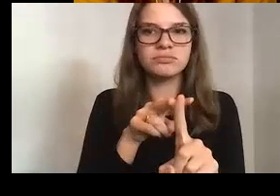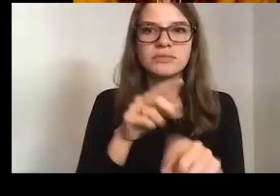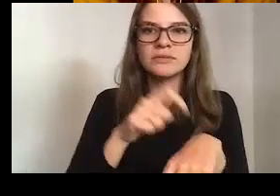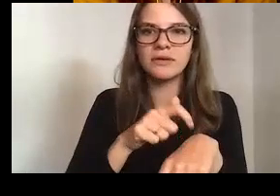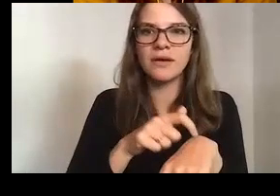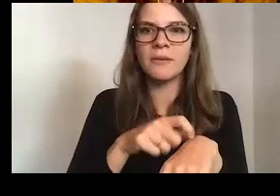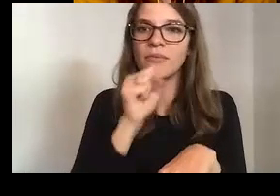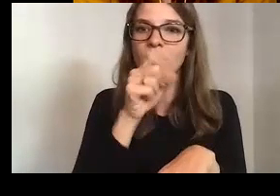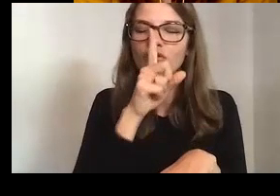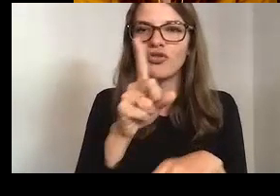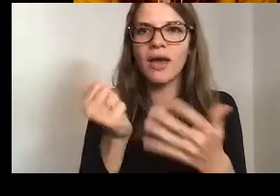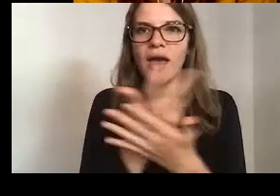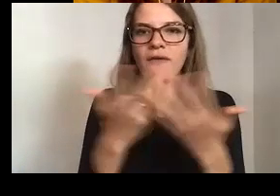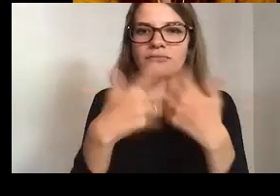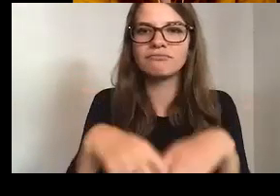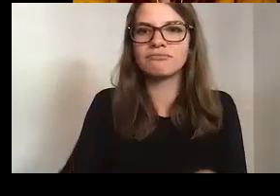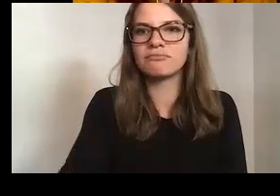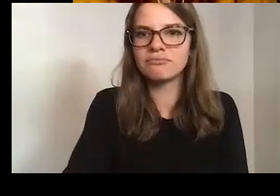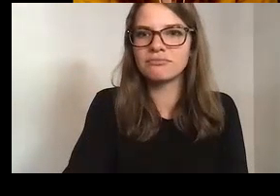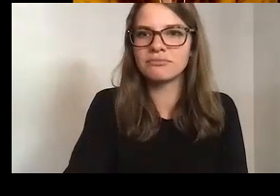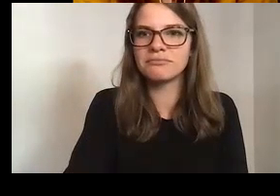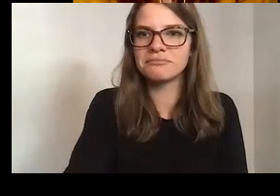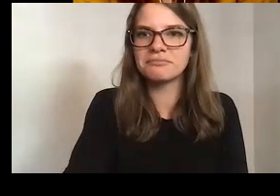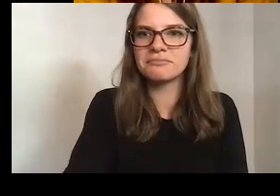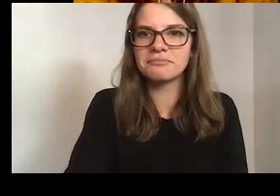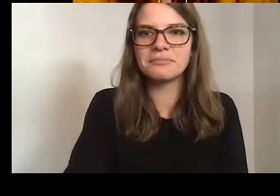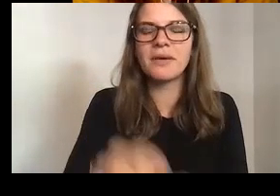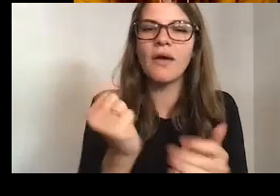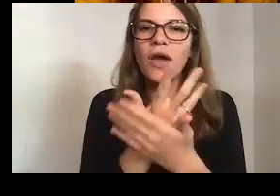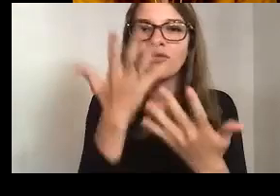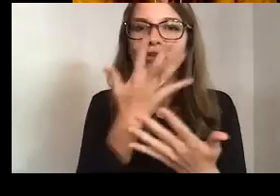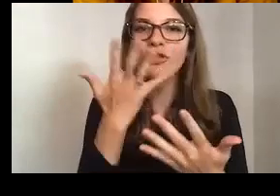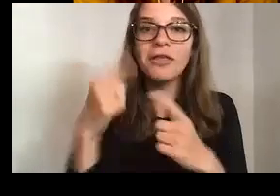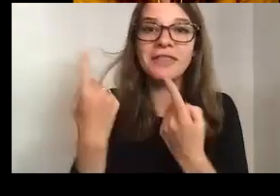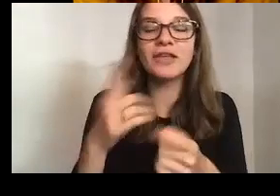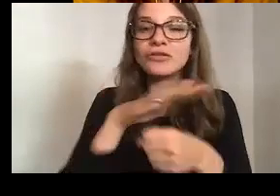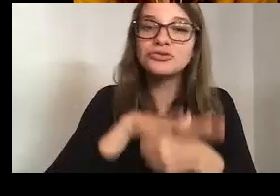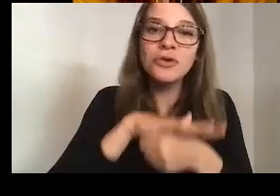with your child how they've been looking lately you know fresh or stress and frustration are